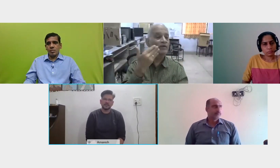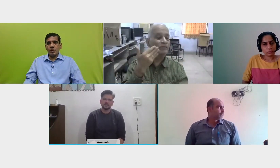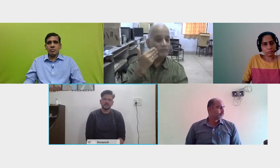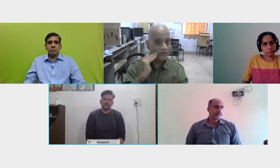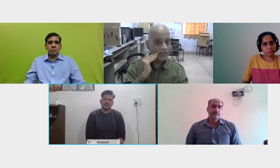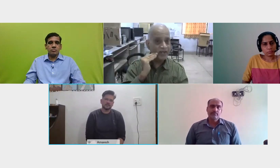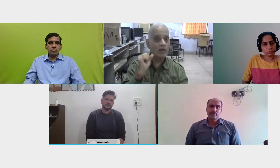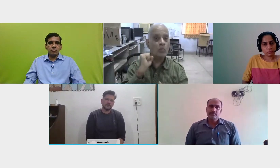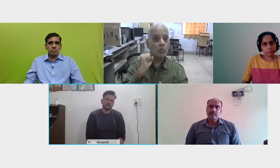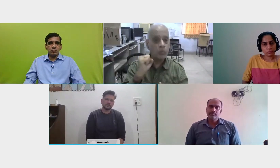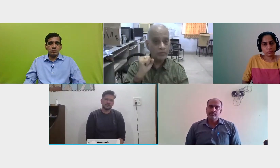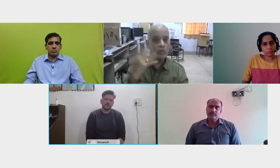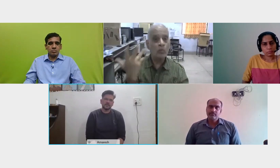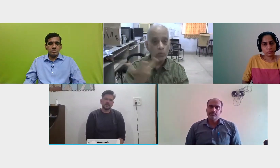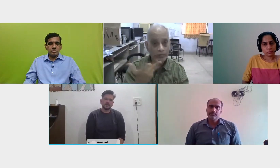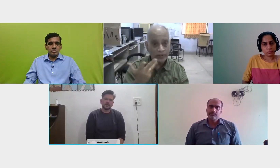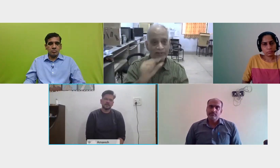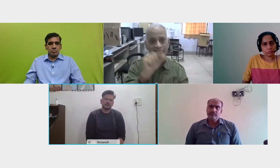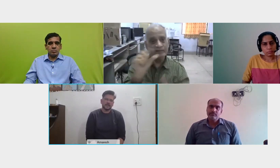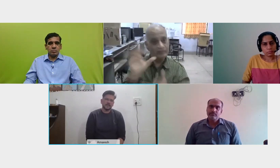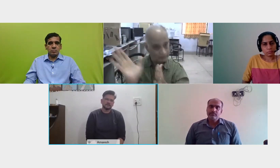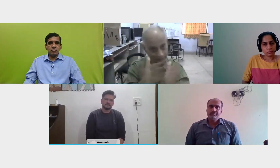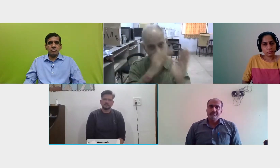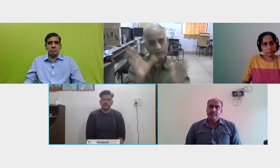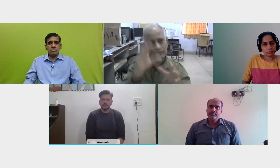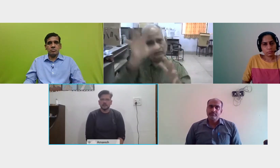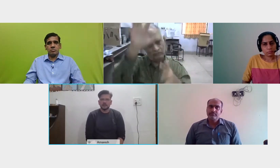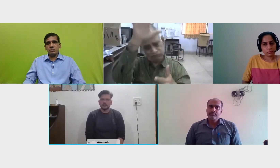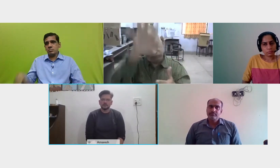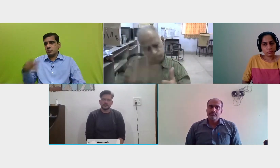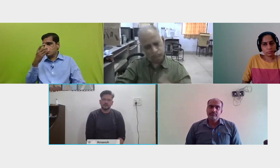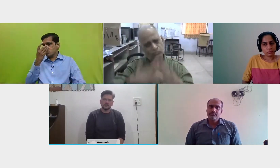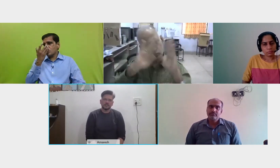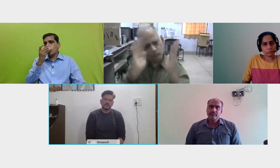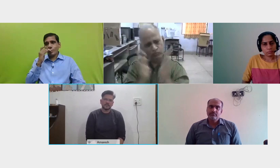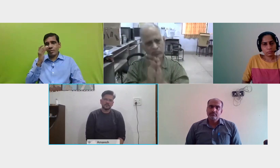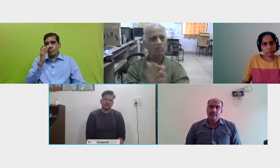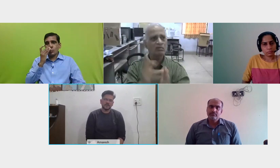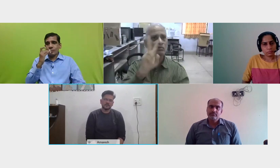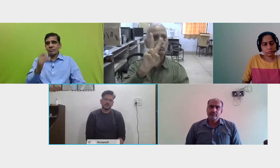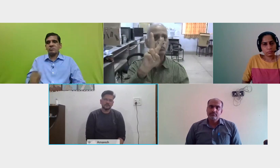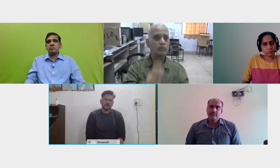family, animals, colors, flowers and time. So all these divided into different categories